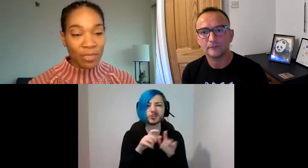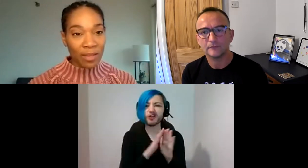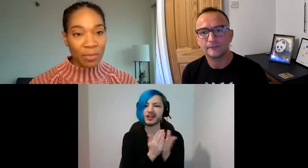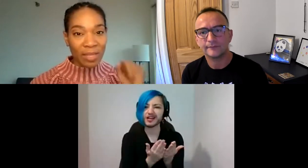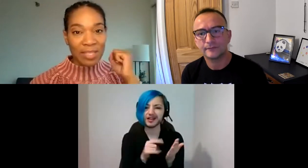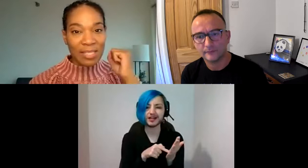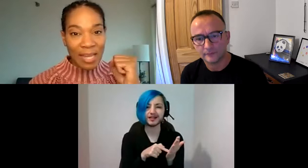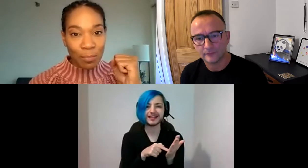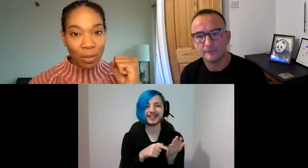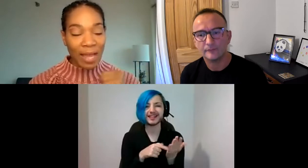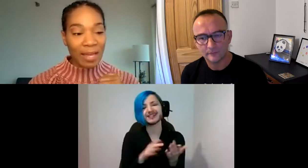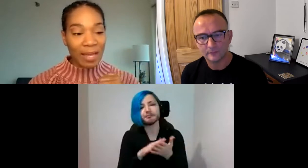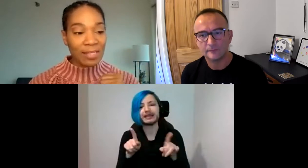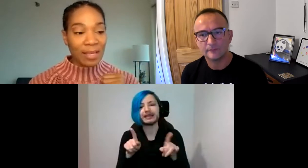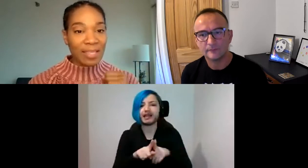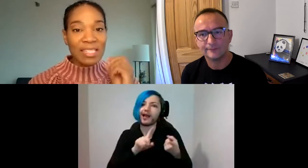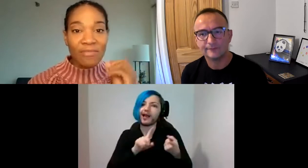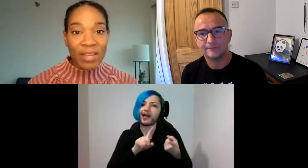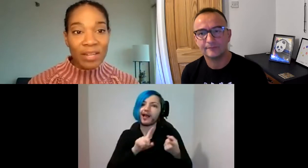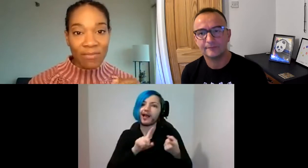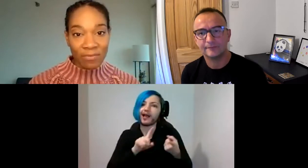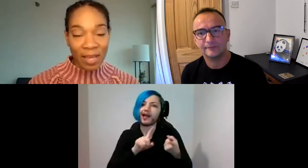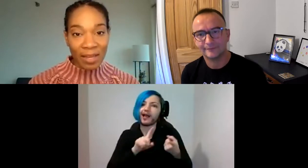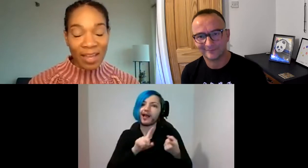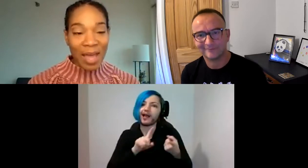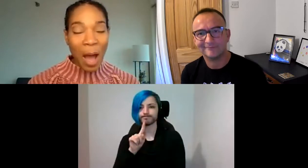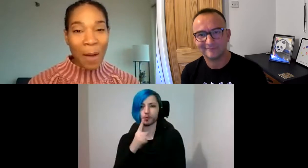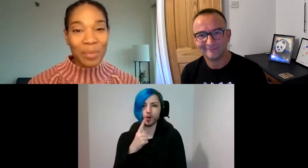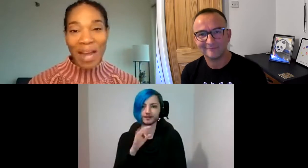to understand where we have been and where we are going